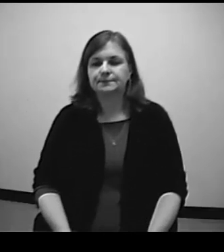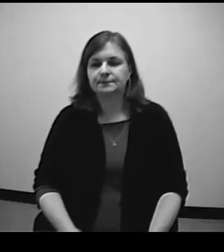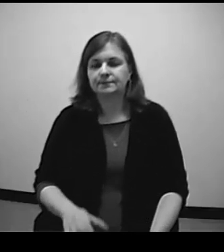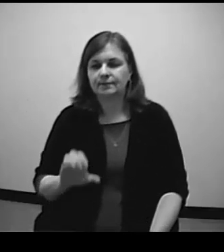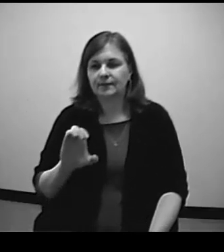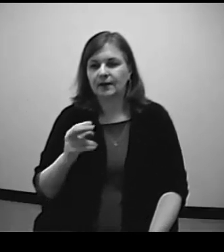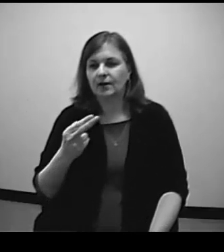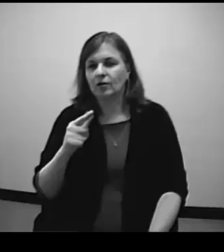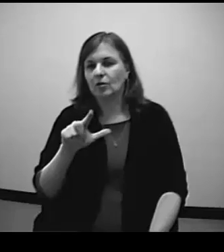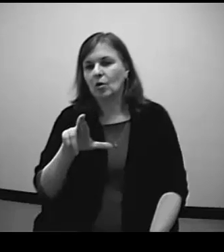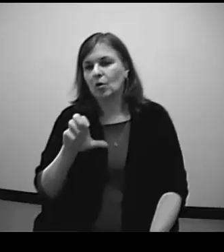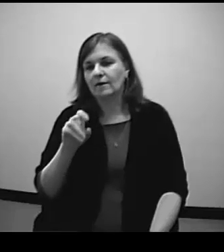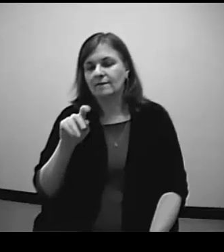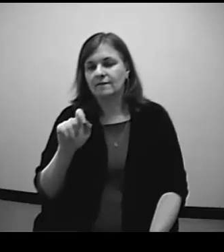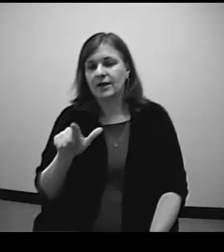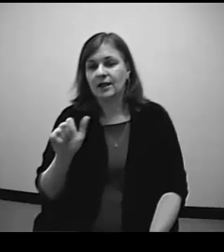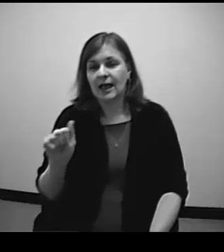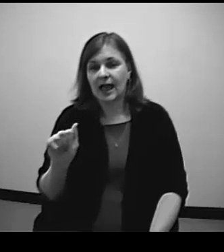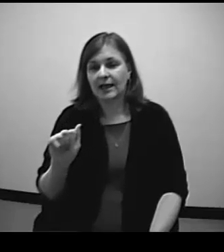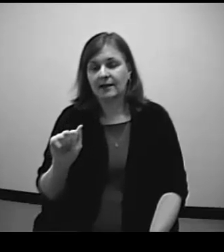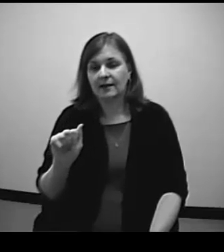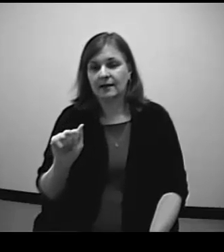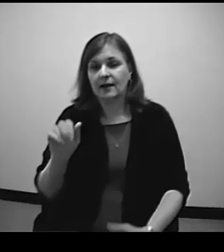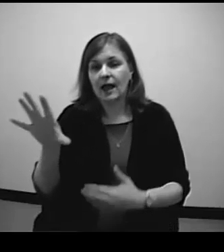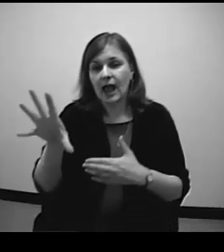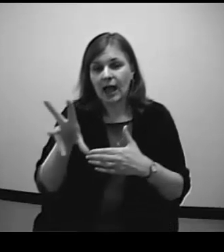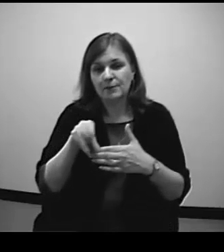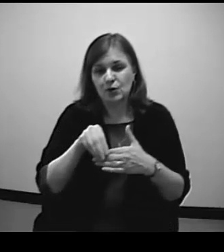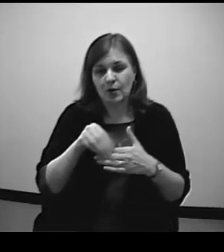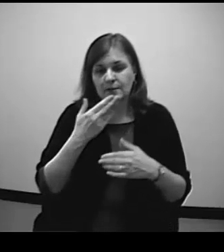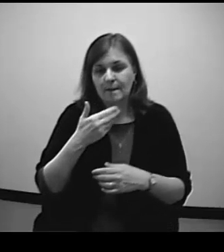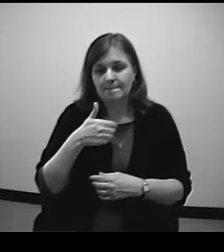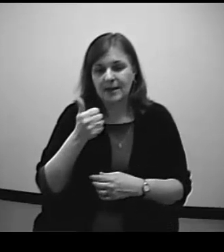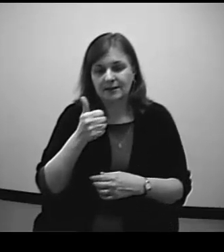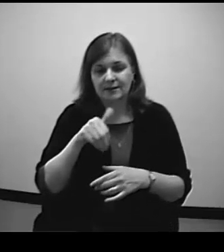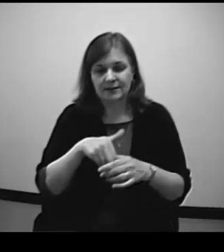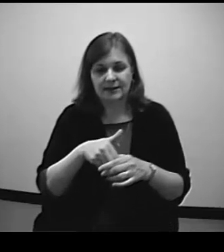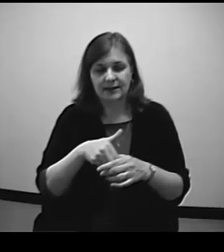so with chlorophyll A as we said it absorbed best